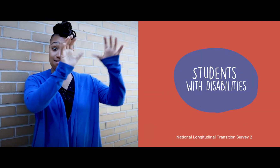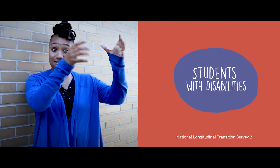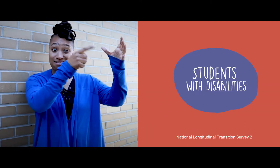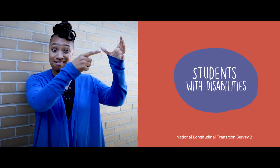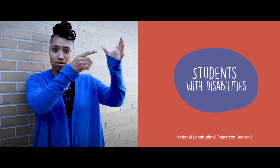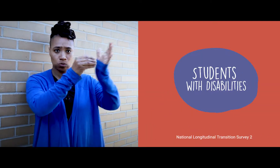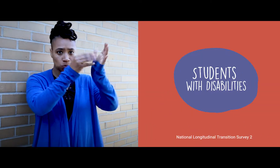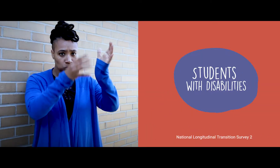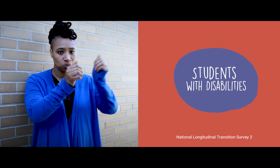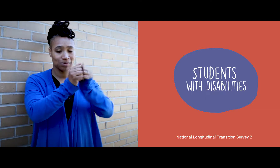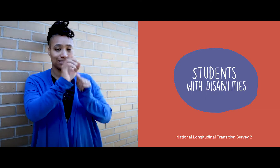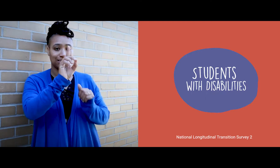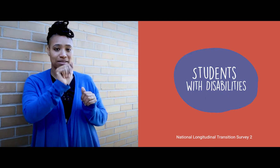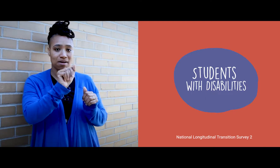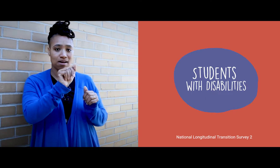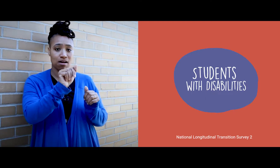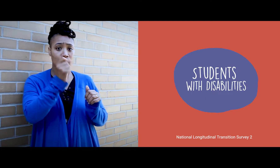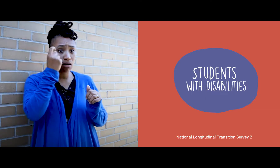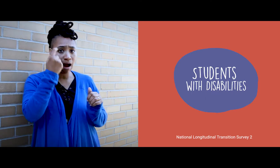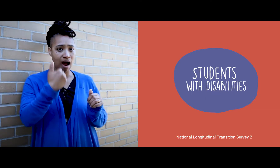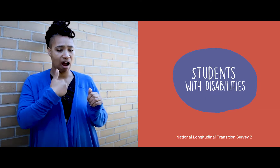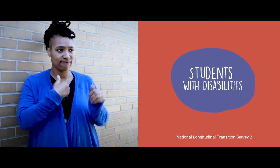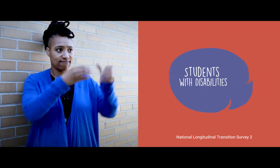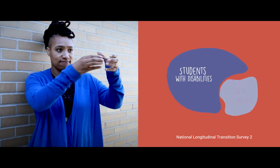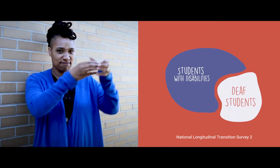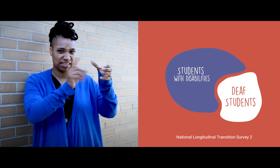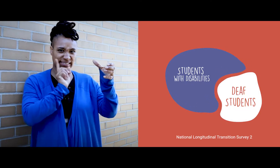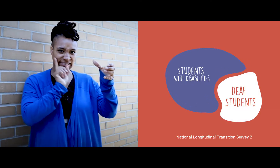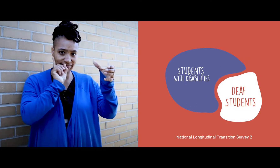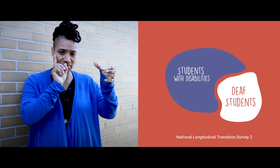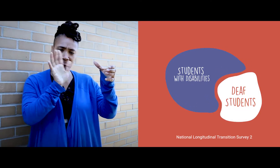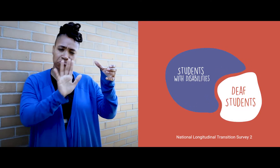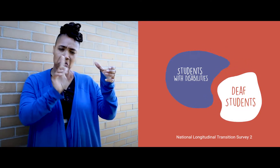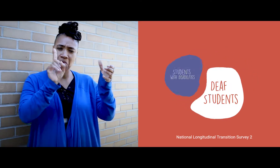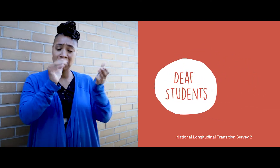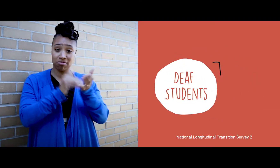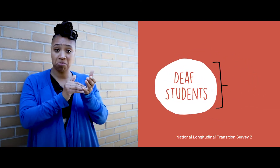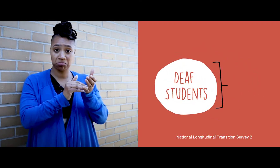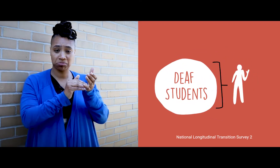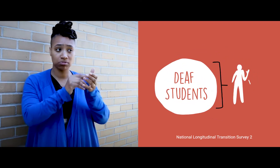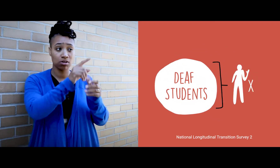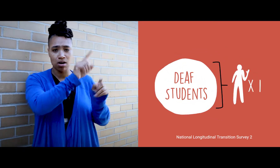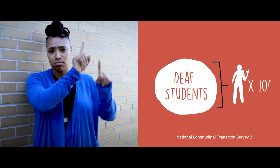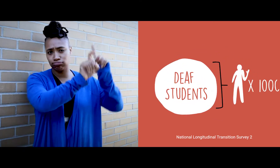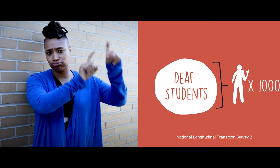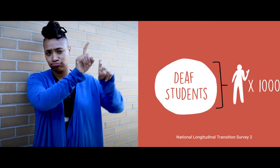data set of students with disabilities, we analyzed the responses of nearly 1,000 deaf students,